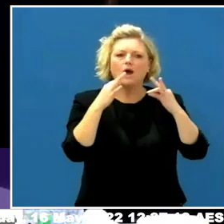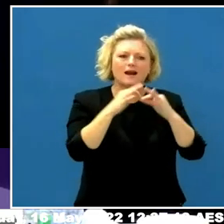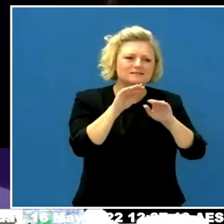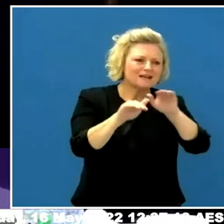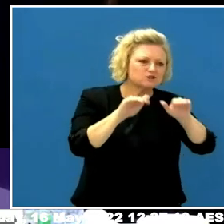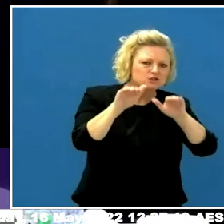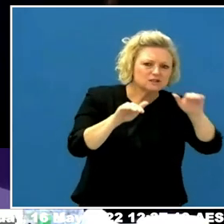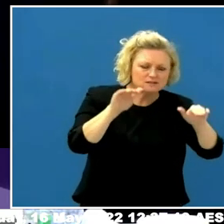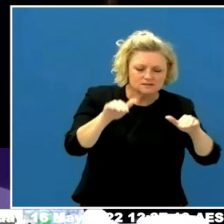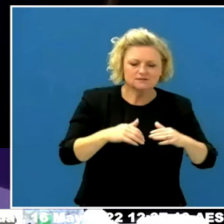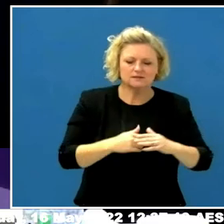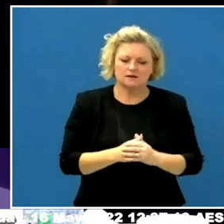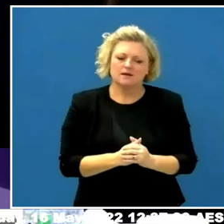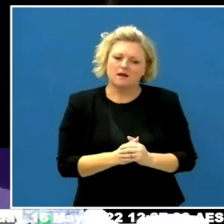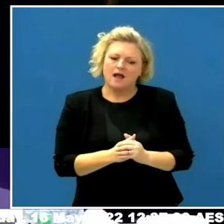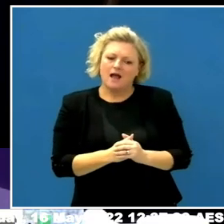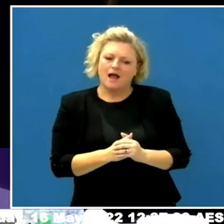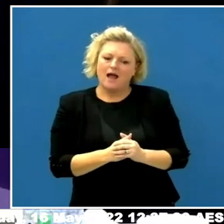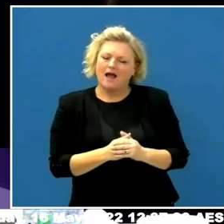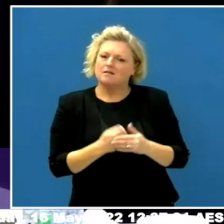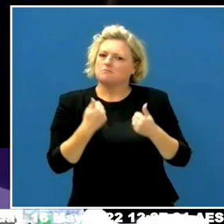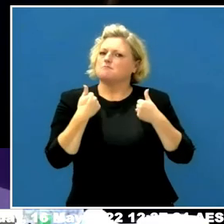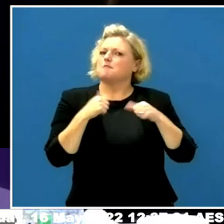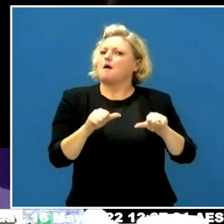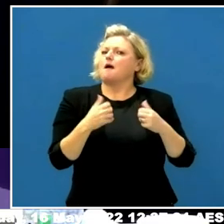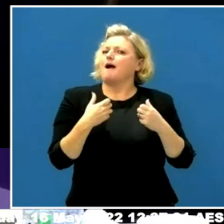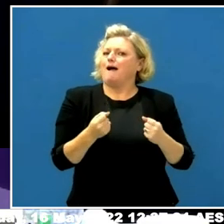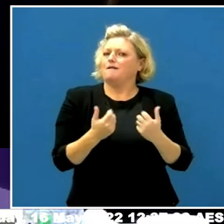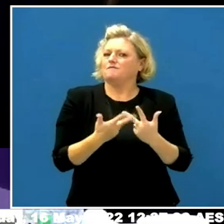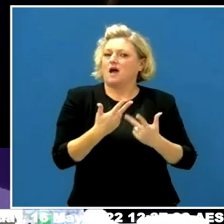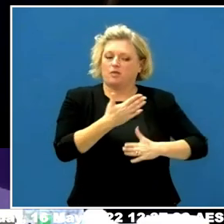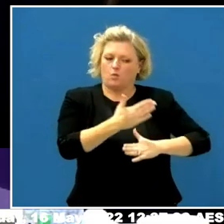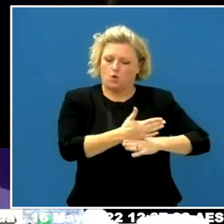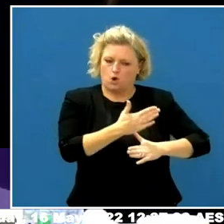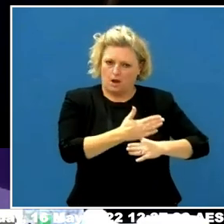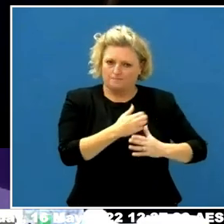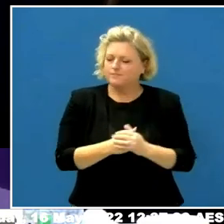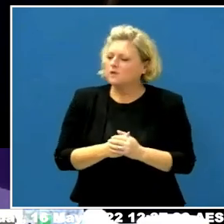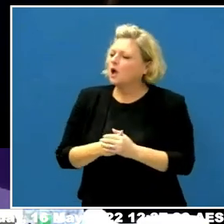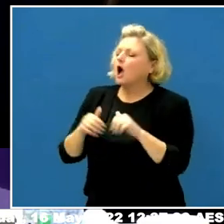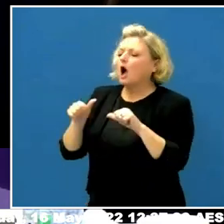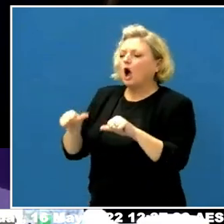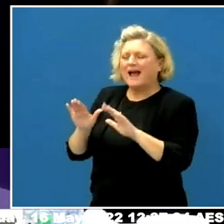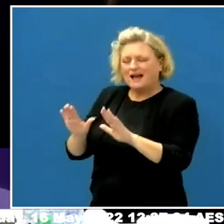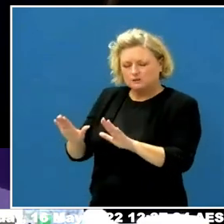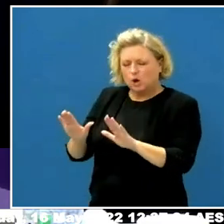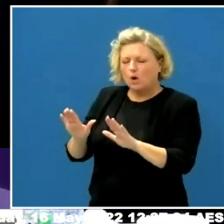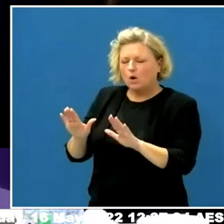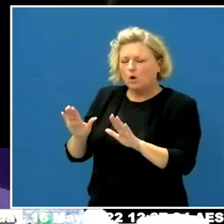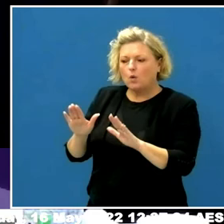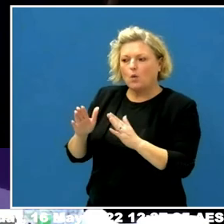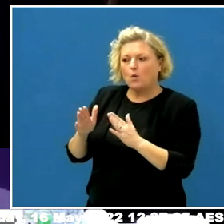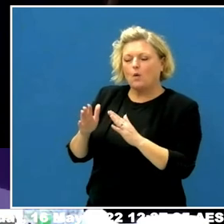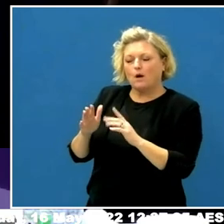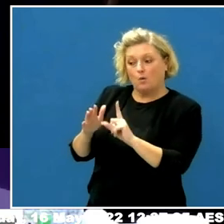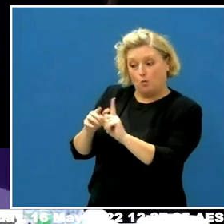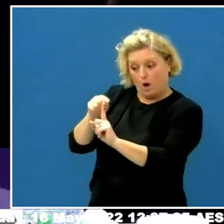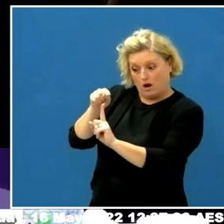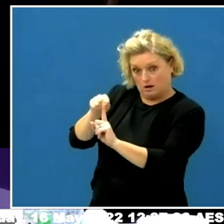So we can bring them in when they're needed. So you've got other support. Yes. COMMISSIONER BENNETT: If that one -